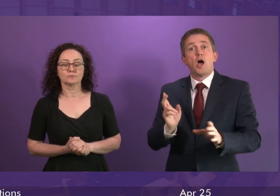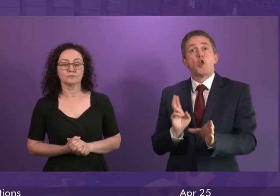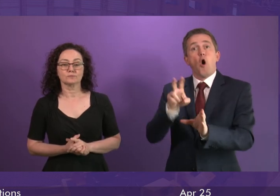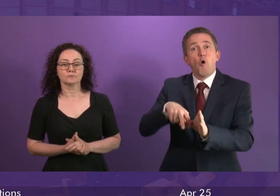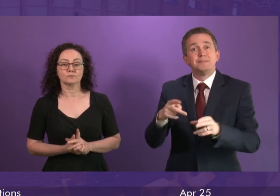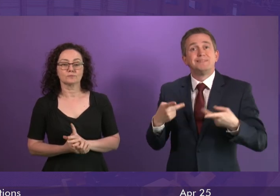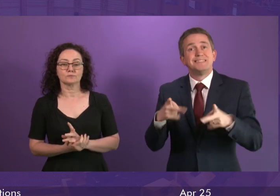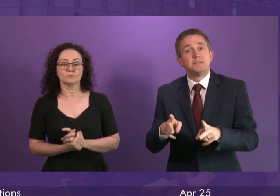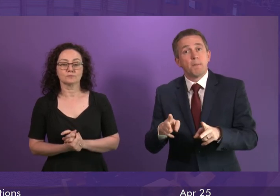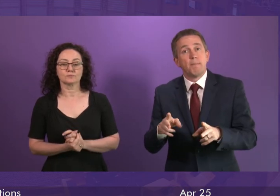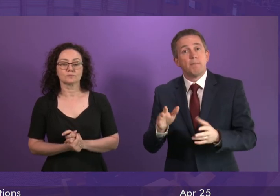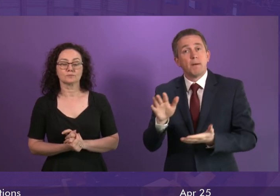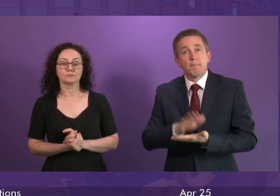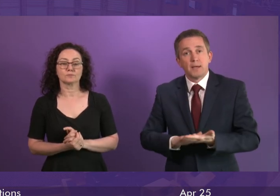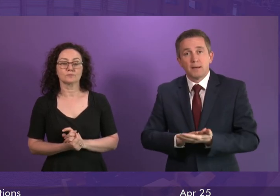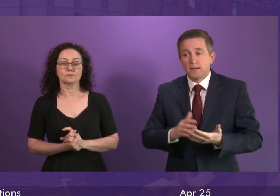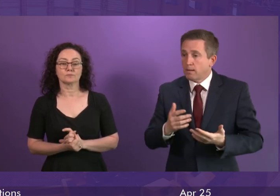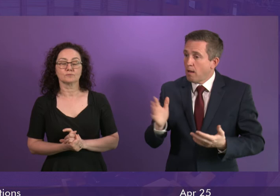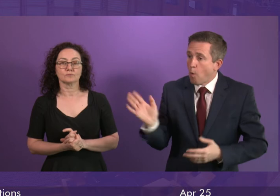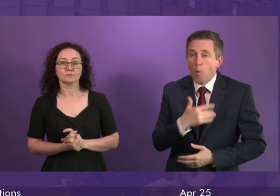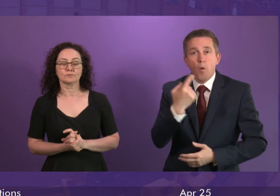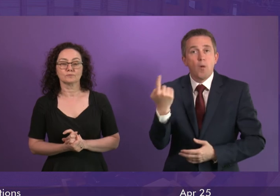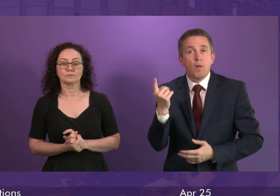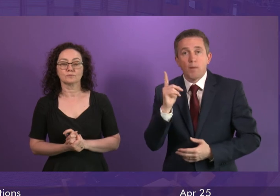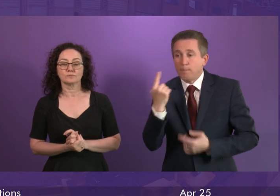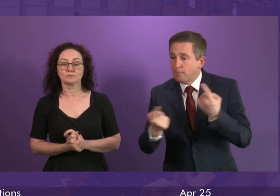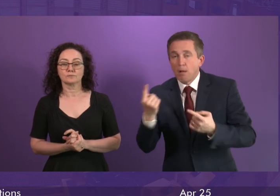to allow anyone in Scotland to access free period products, should they need them.